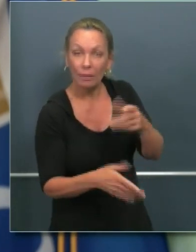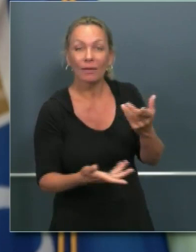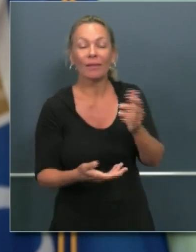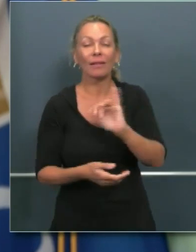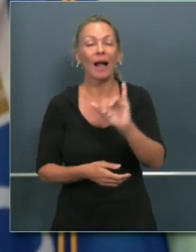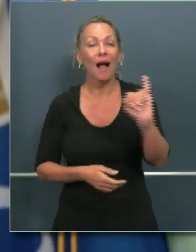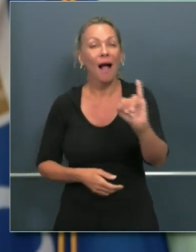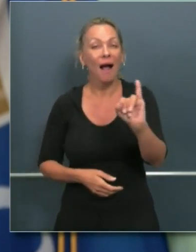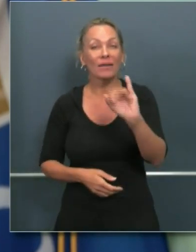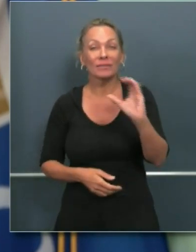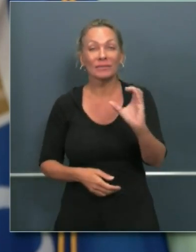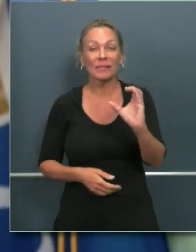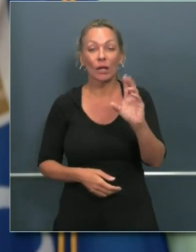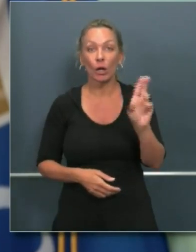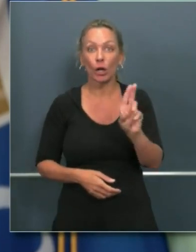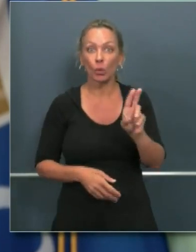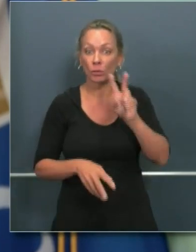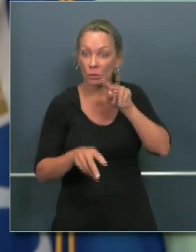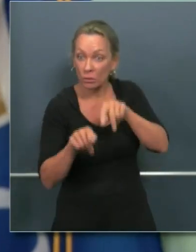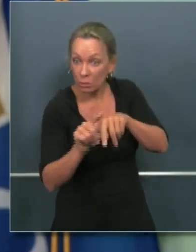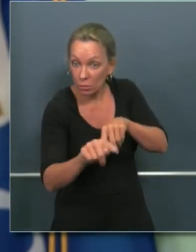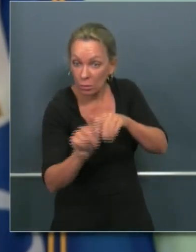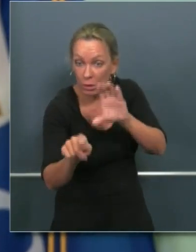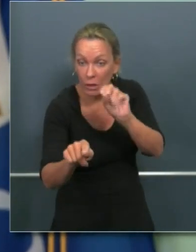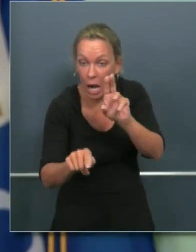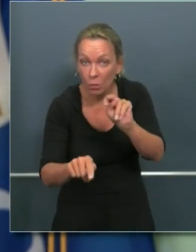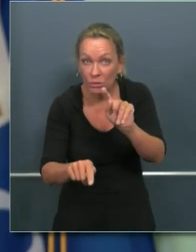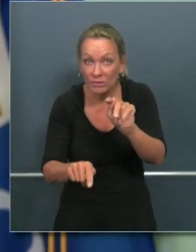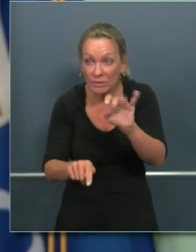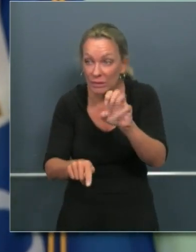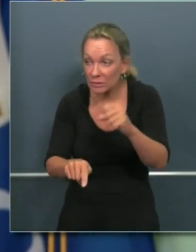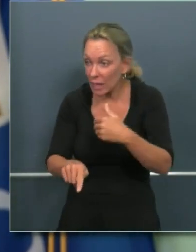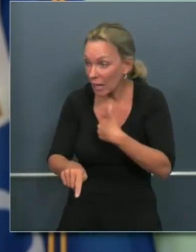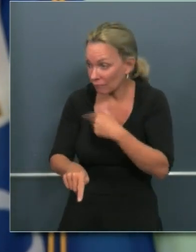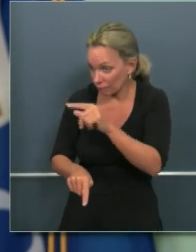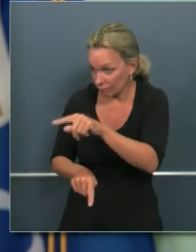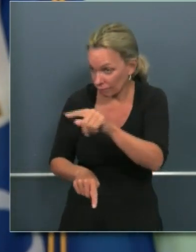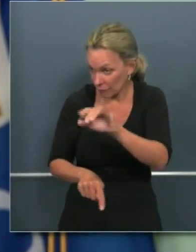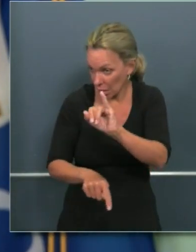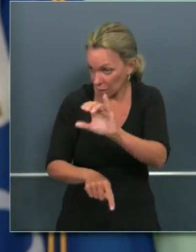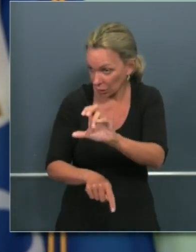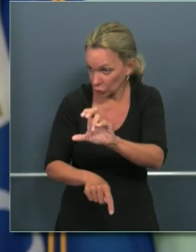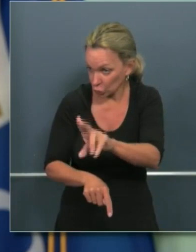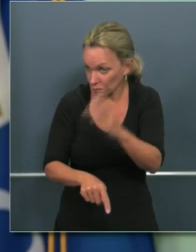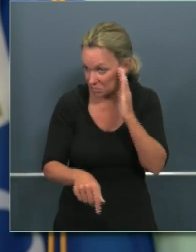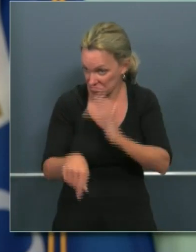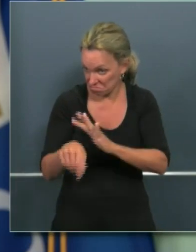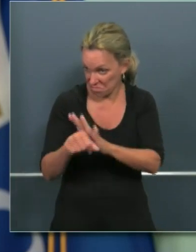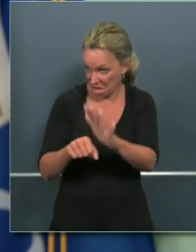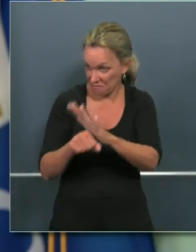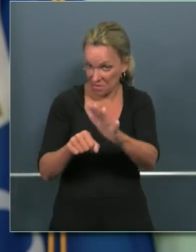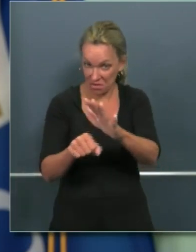A FRAMEWORK OF FOCUS ON HOMELESSNESS ON ISSUES RELATED TO SENIORS IN OUR SKILLED NURSING FACILITIES IN A RESIDENTIAL CARE FACILITIES AS